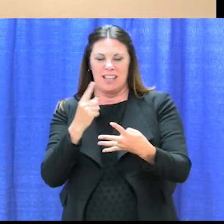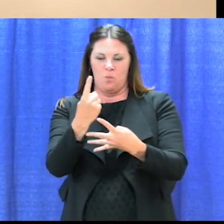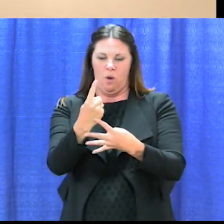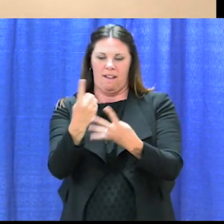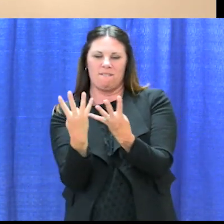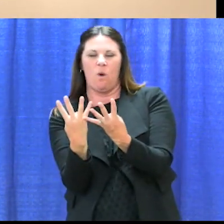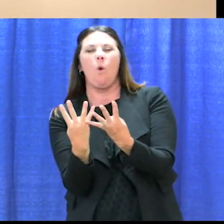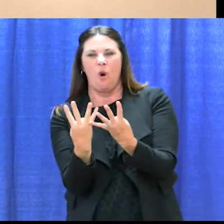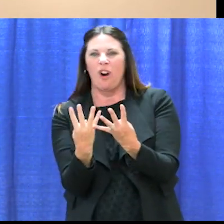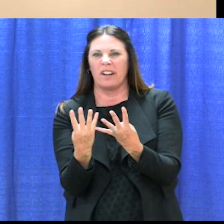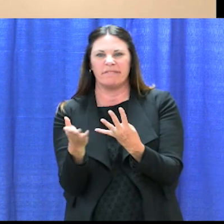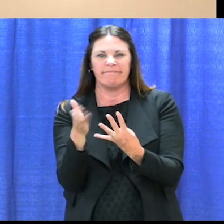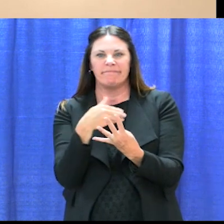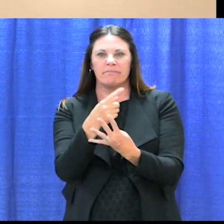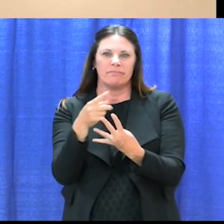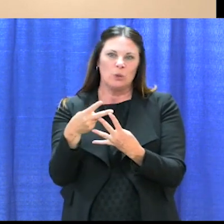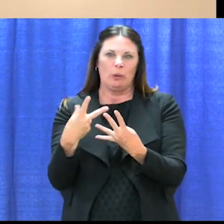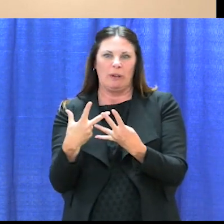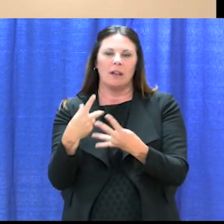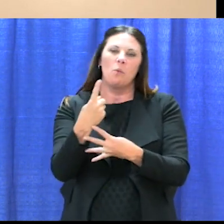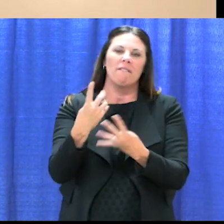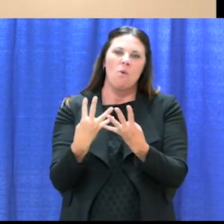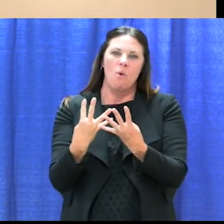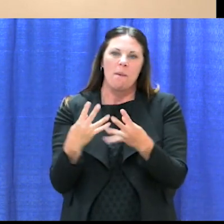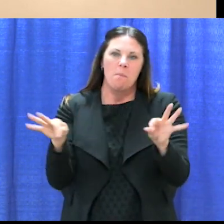What we're doing and what we're doing in the wire and the rural areas because questions